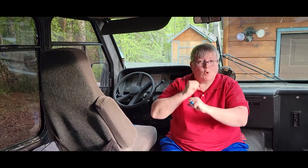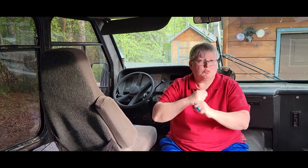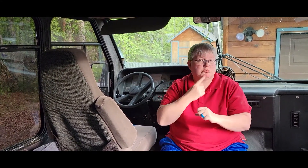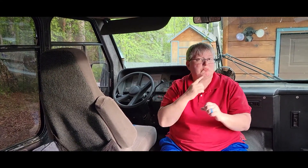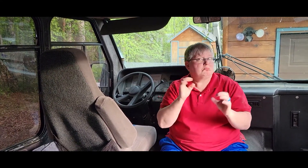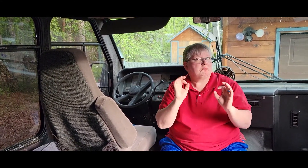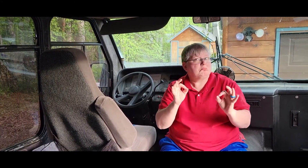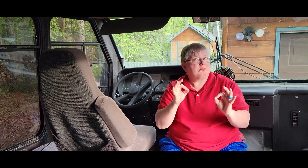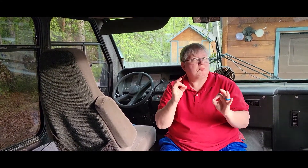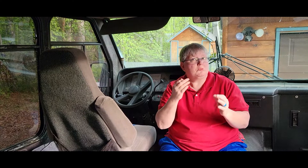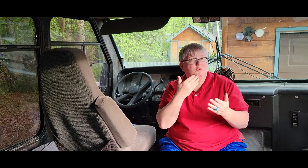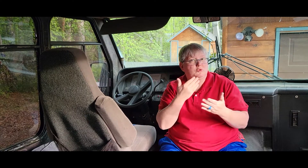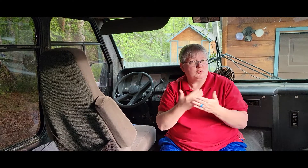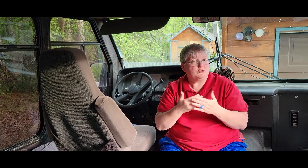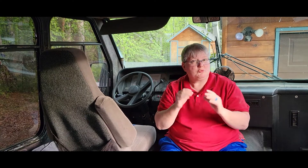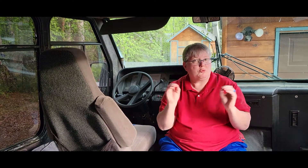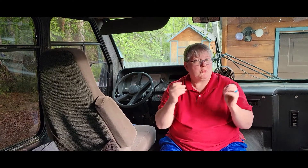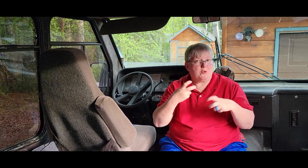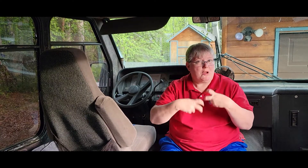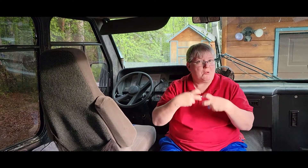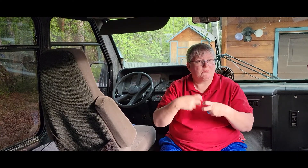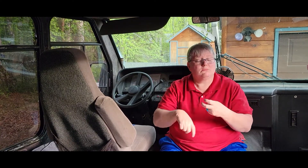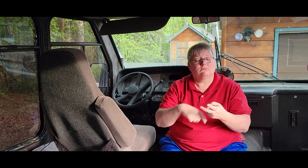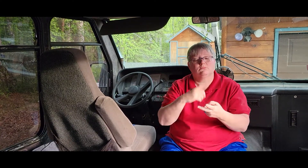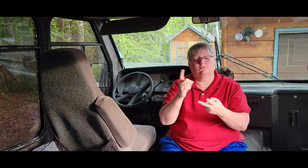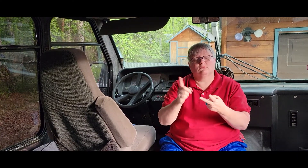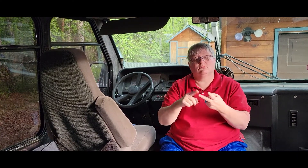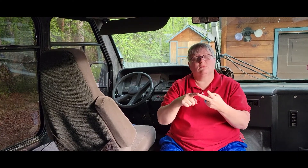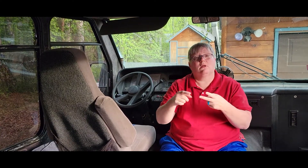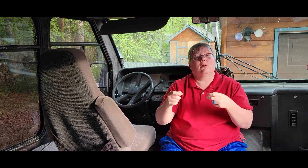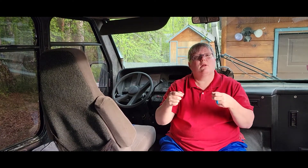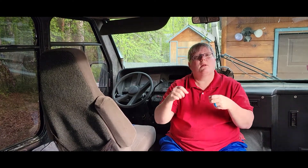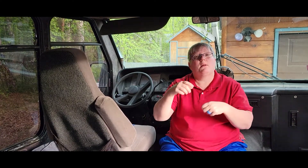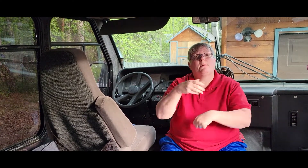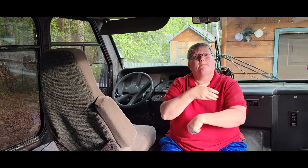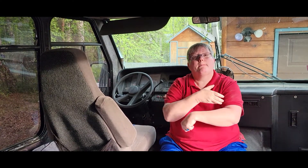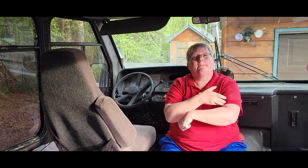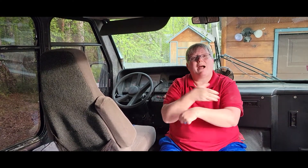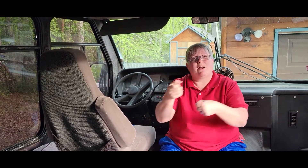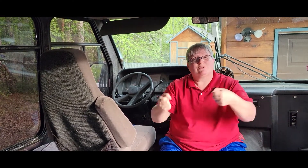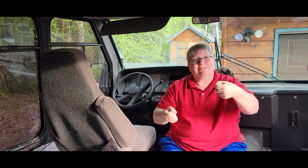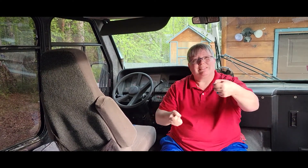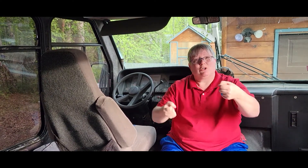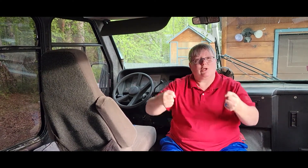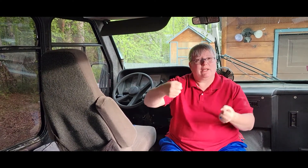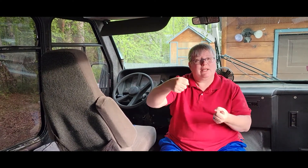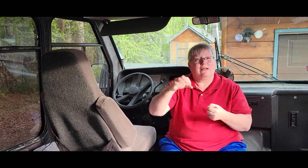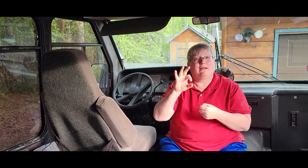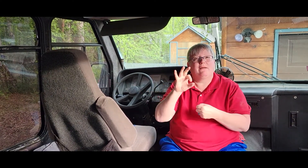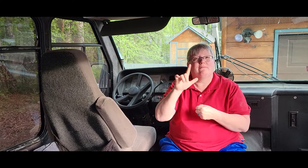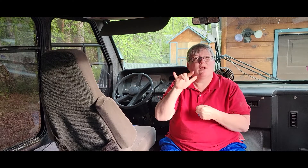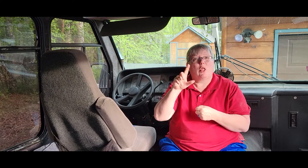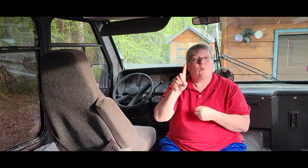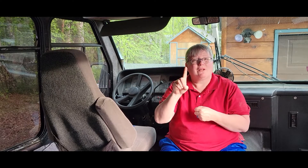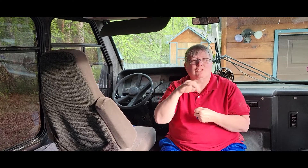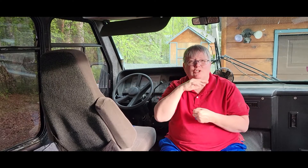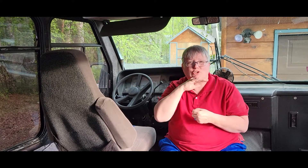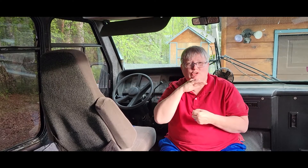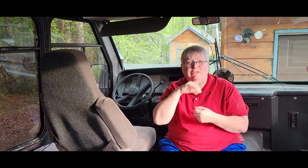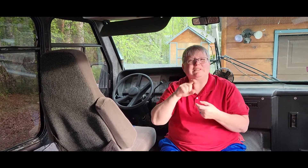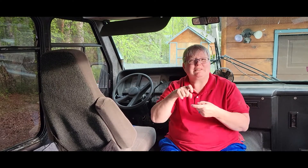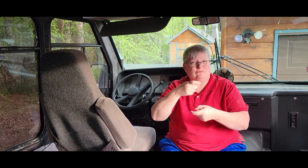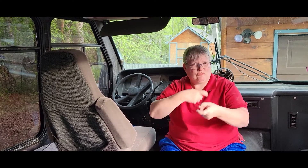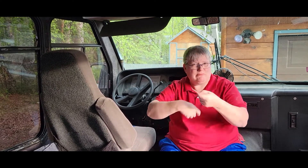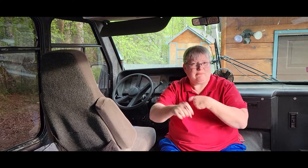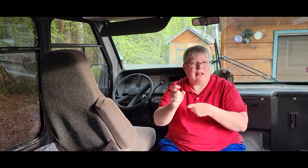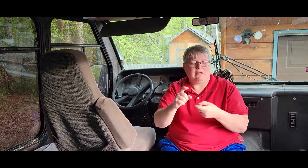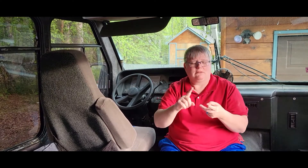motor, said "it was good". No issues there. The power steering fluid was dirty need to replace that